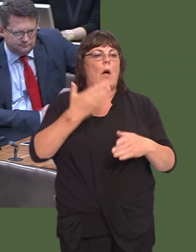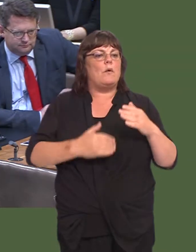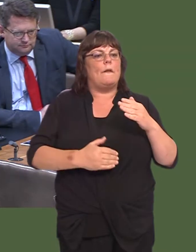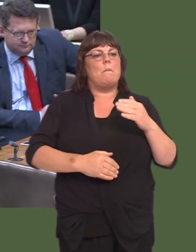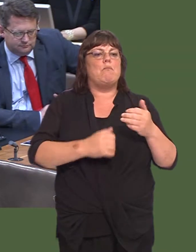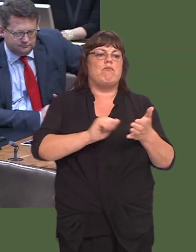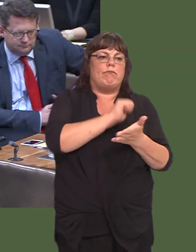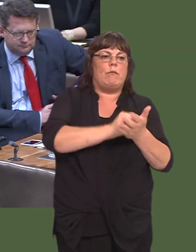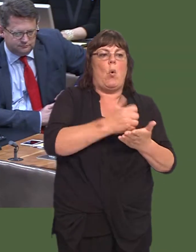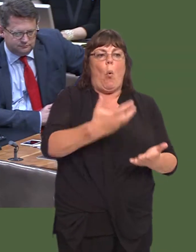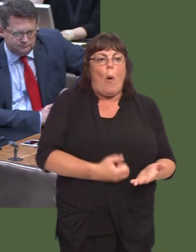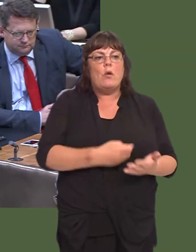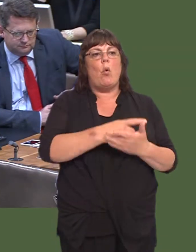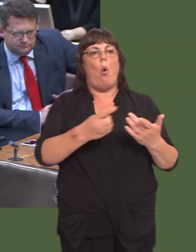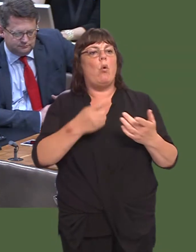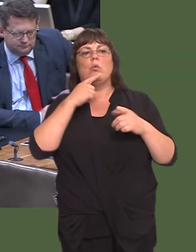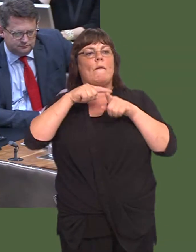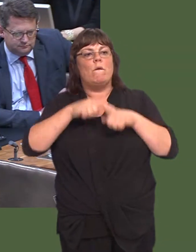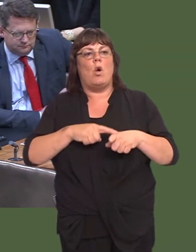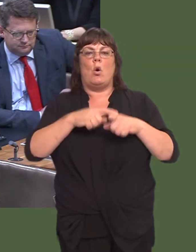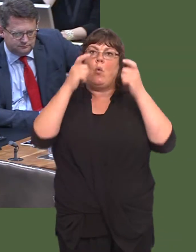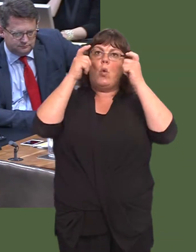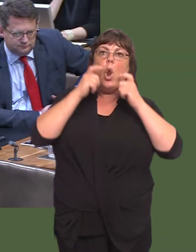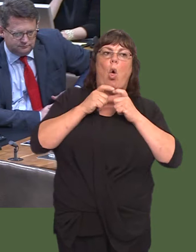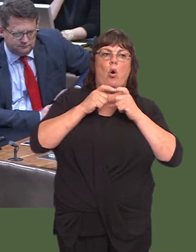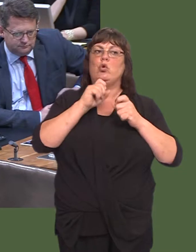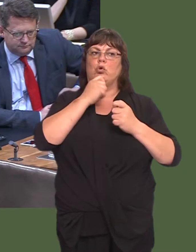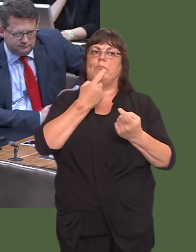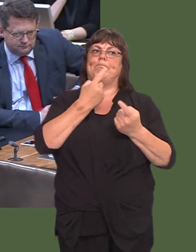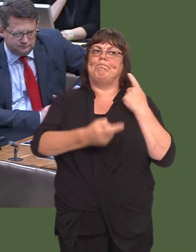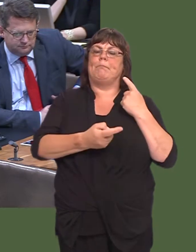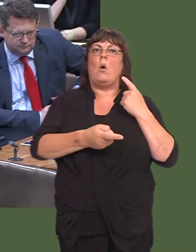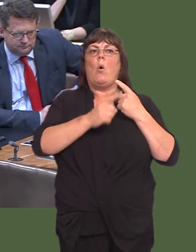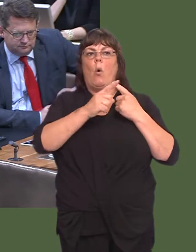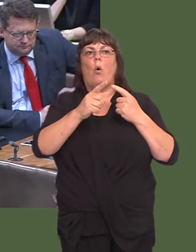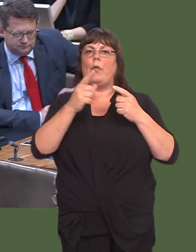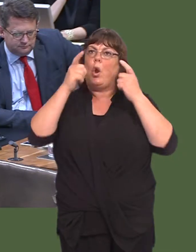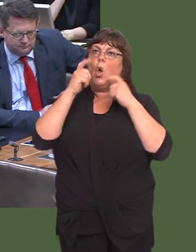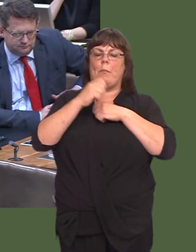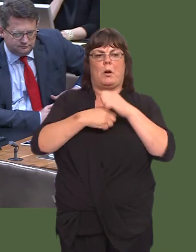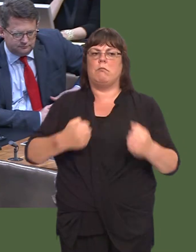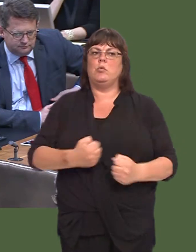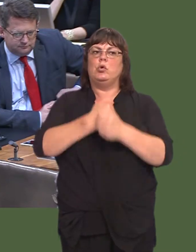legislation, should be prosecuted according to the law, and the law should be strengthened to ensure that nobody is exploited in the future.